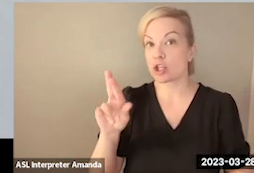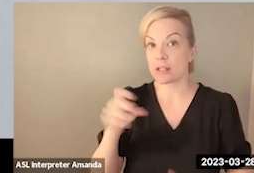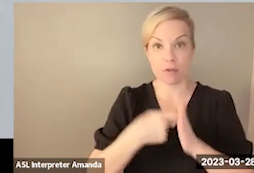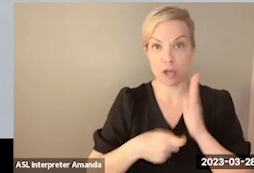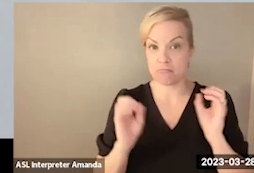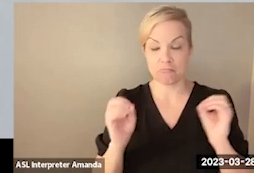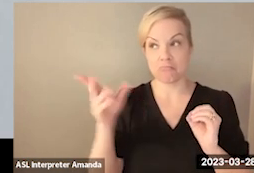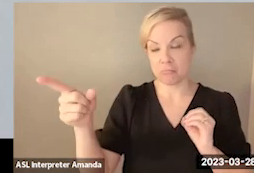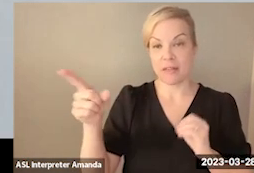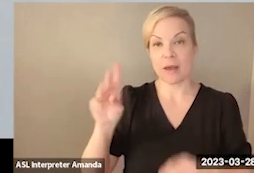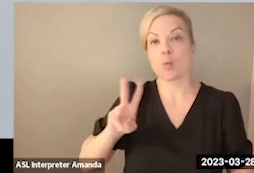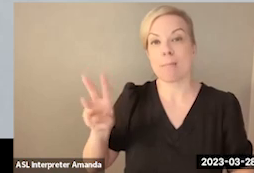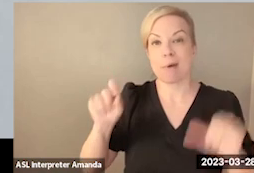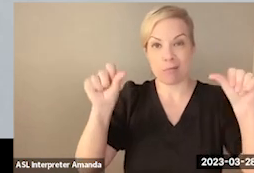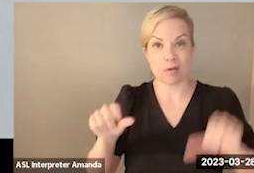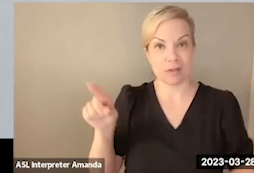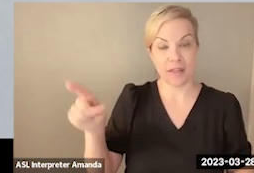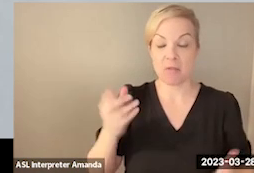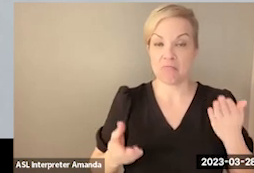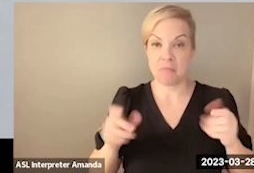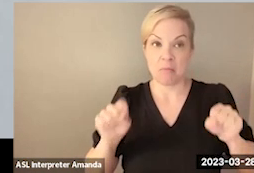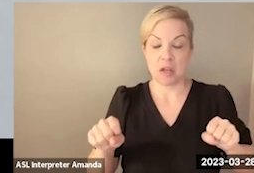Debbie Stine, Science & Technology Policy Academy: and you know, maybe you can provide it in the